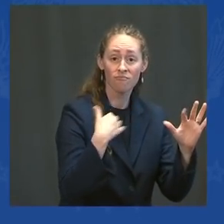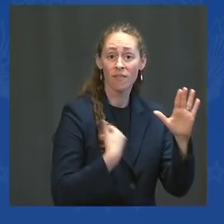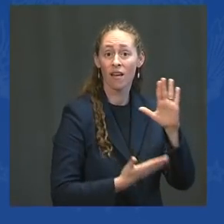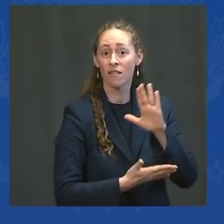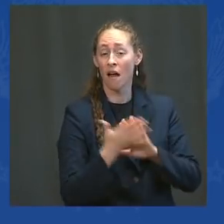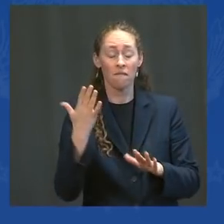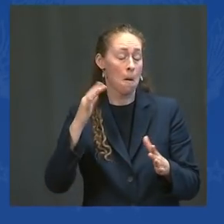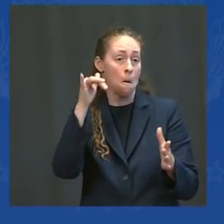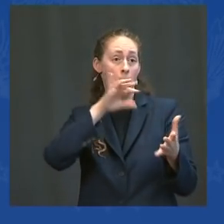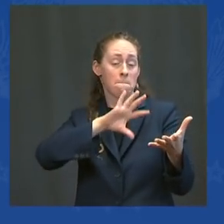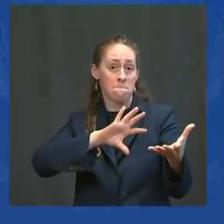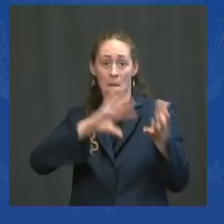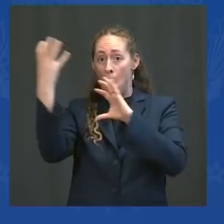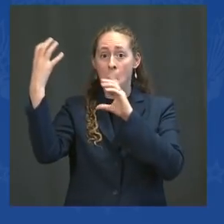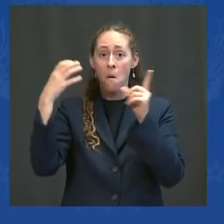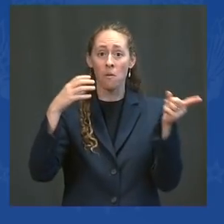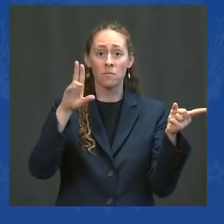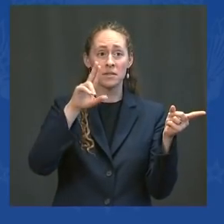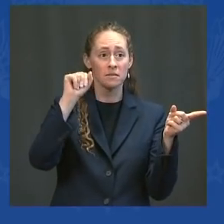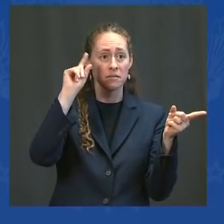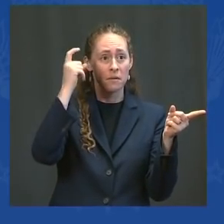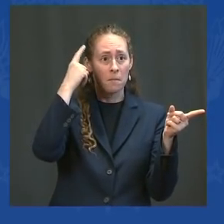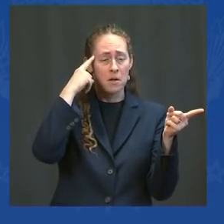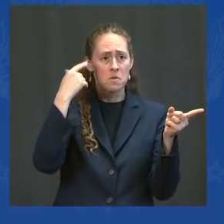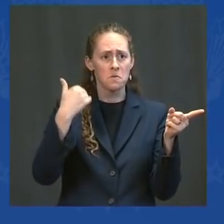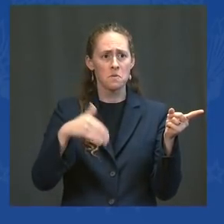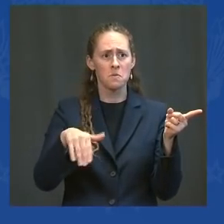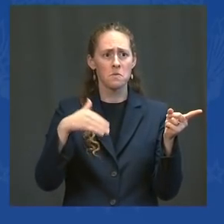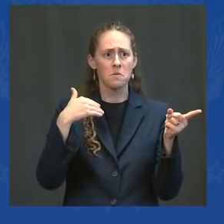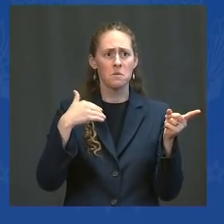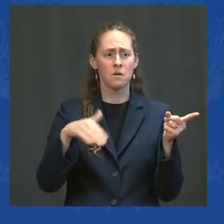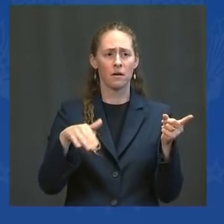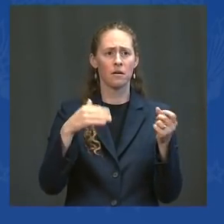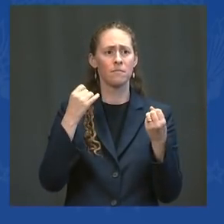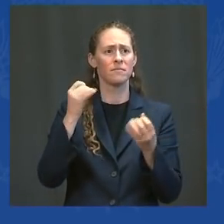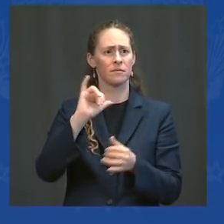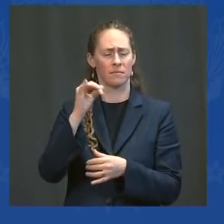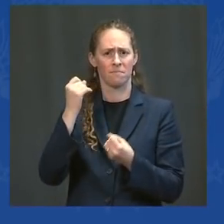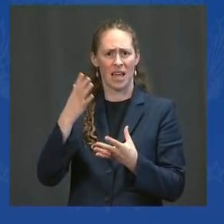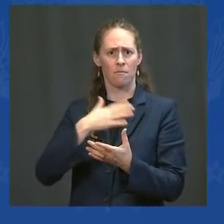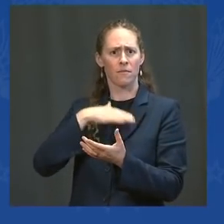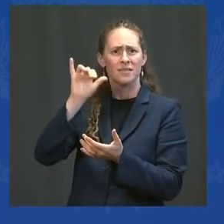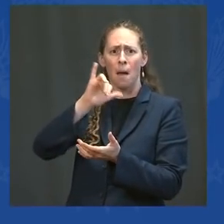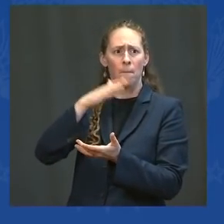Like Americans everywhere, my husband Doug and I watched with absolute shock,